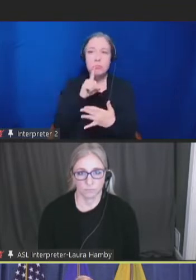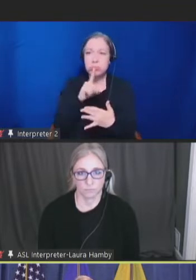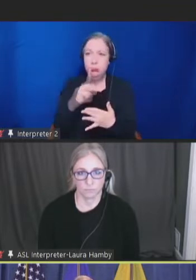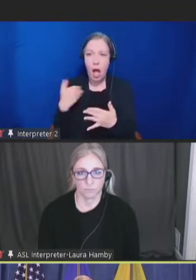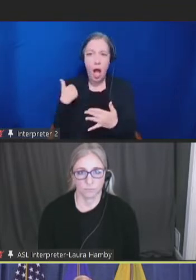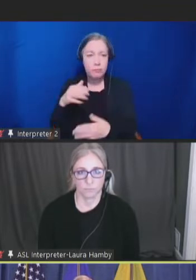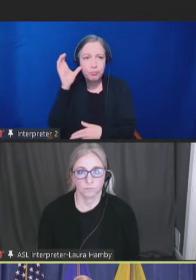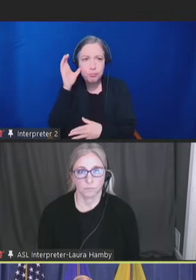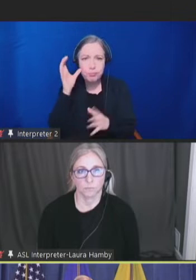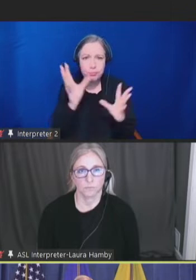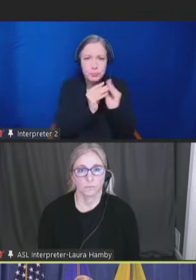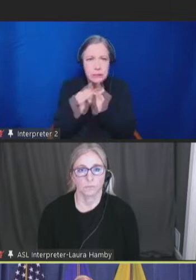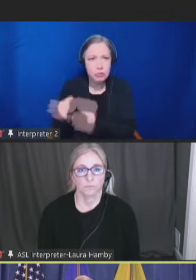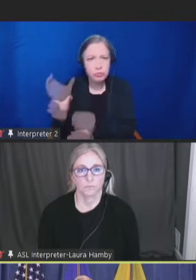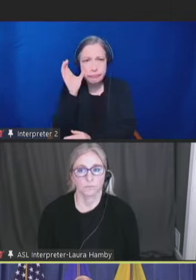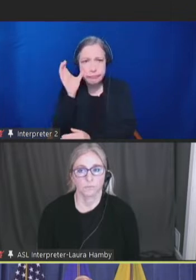the vaccine safety efforts.